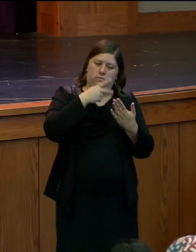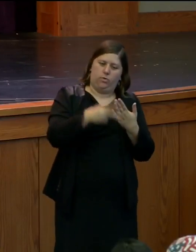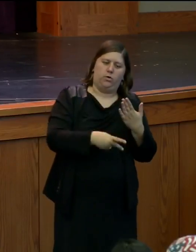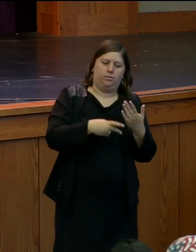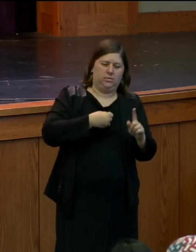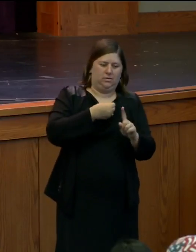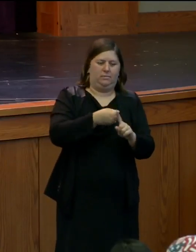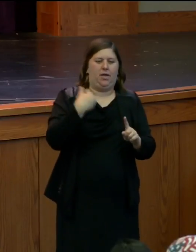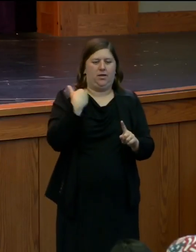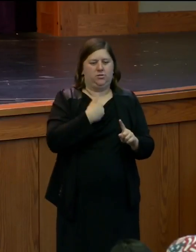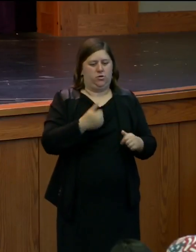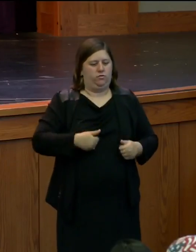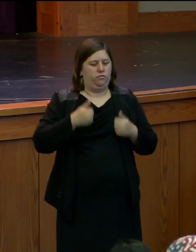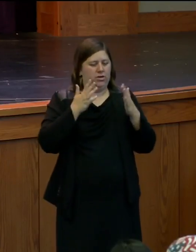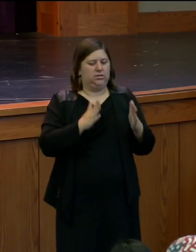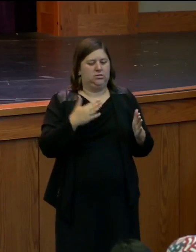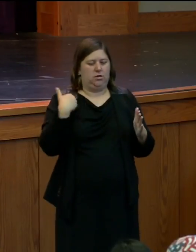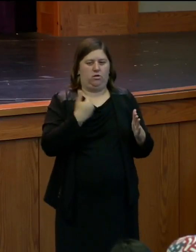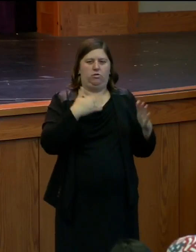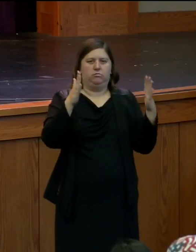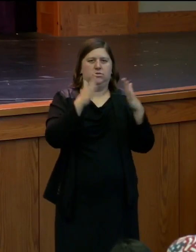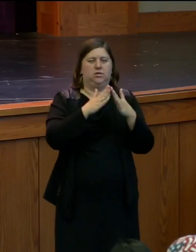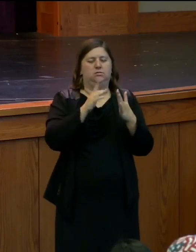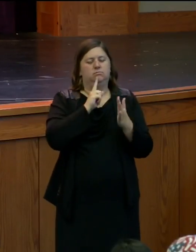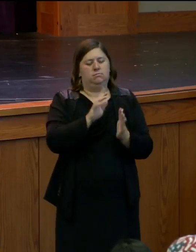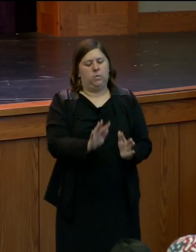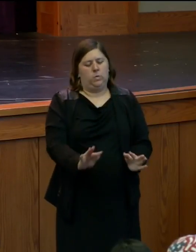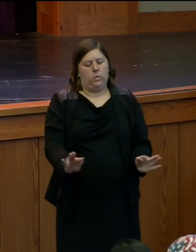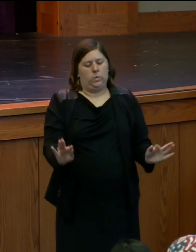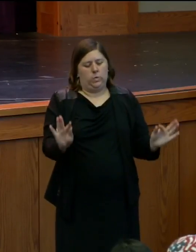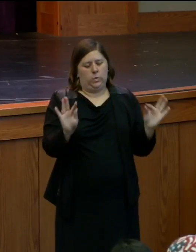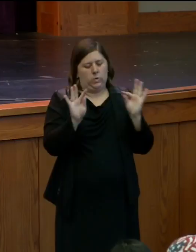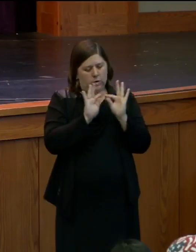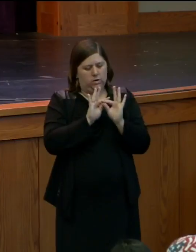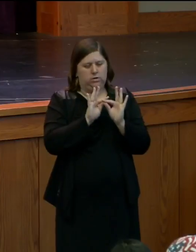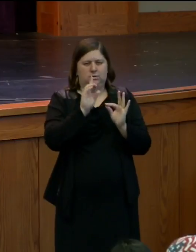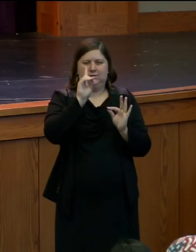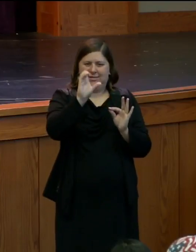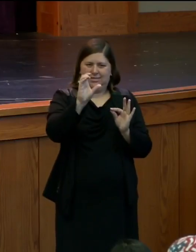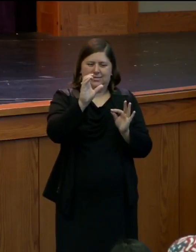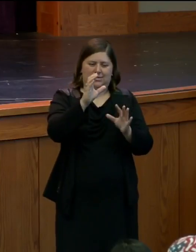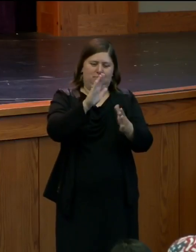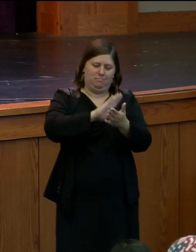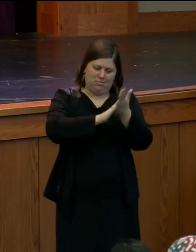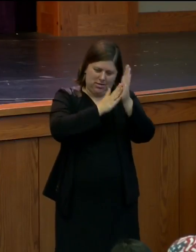IT IS ESSENTIAL THAT THE DISTRICT GETS THE STATEHOOD IT DESERVES NOW.